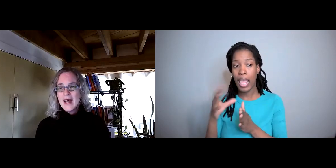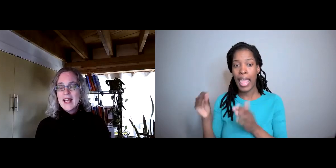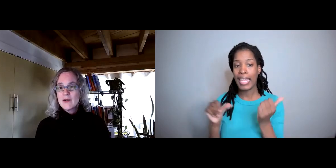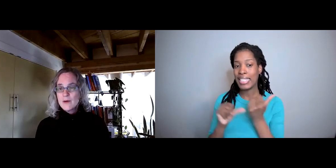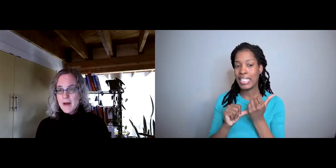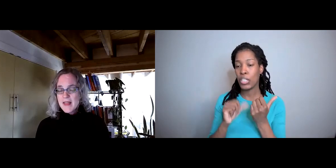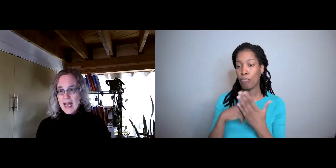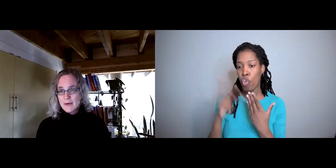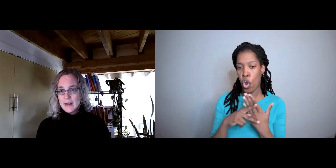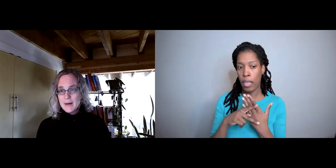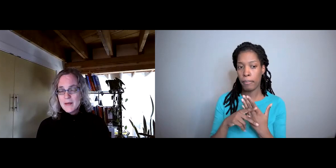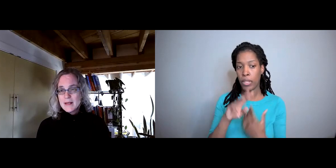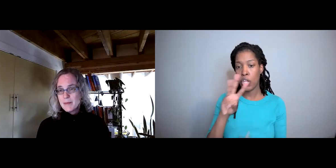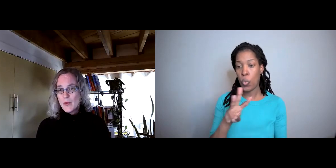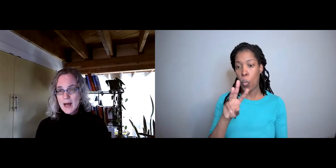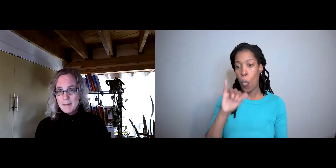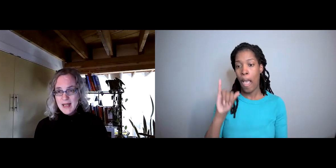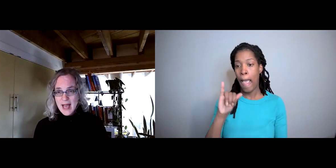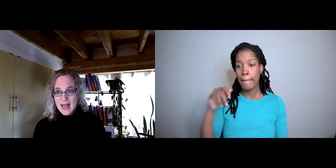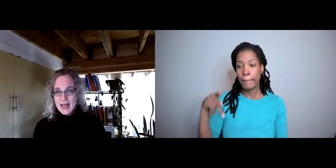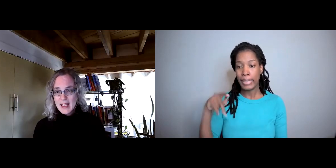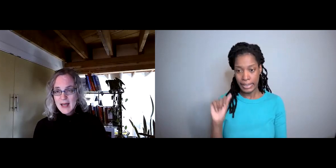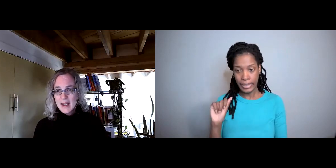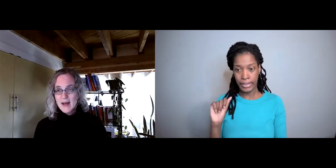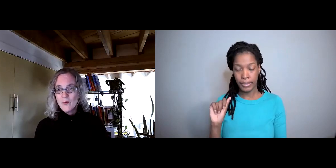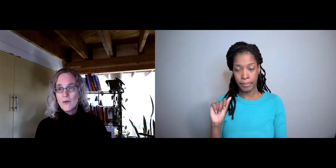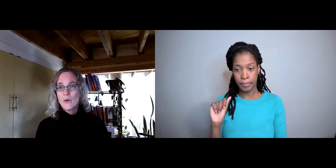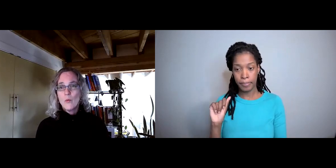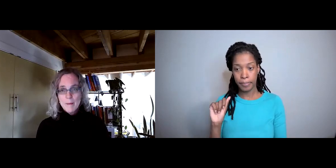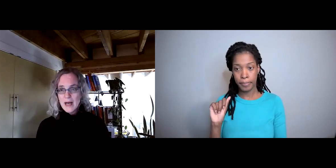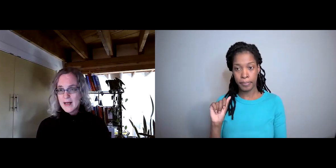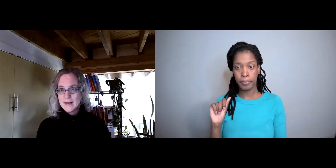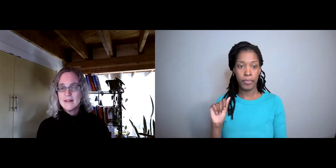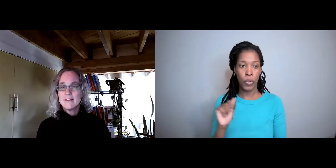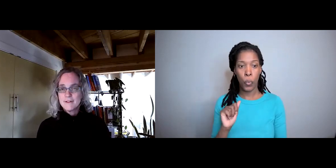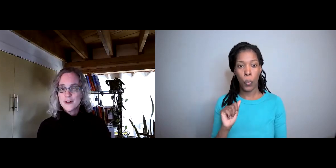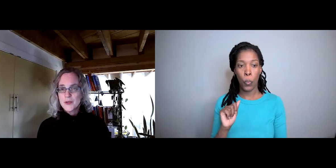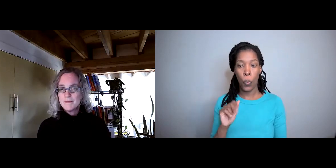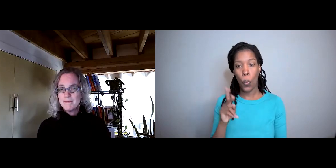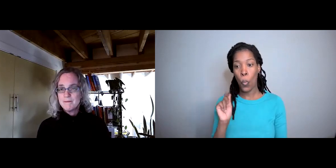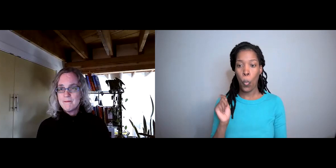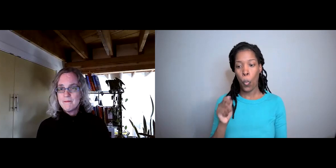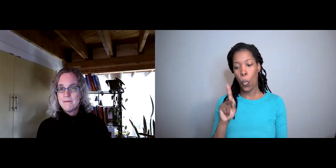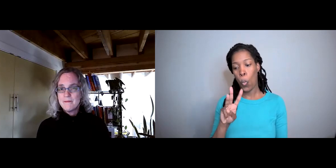It goes by the acronym WIPA for short.